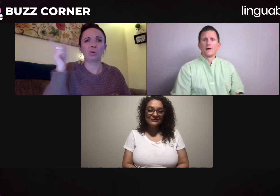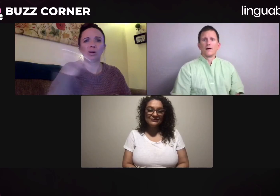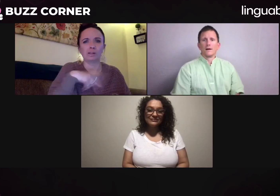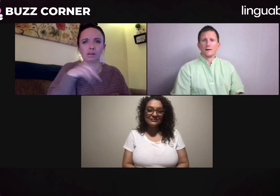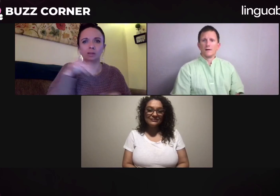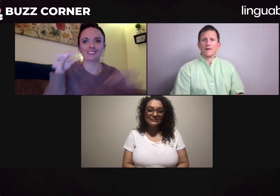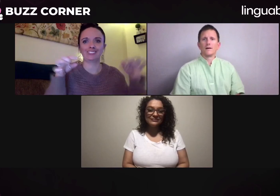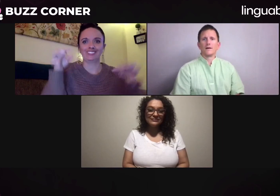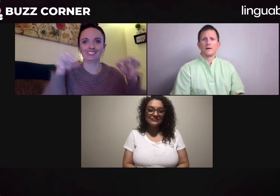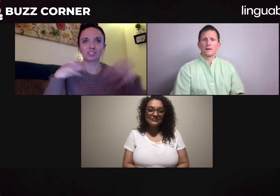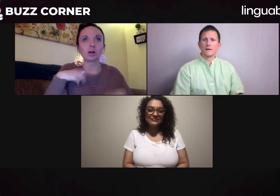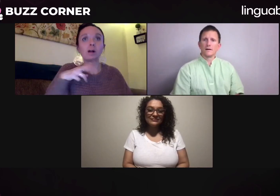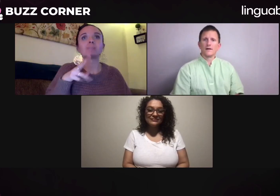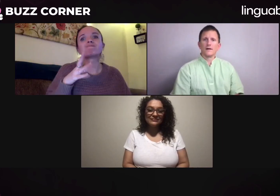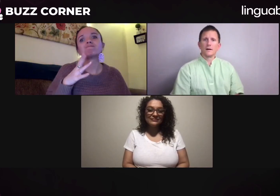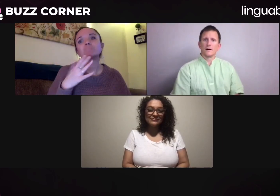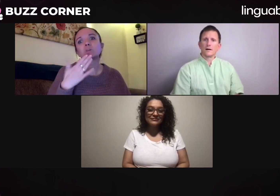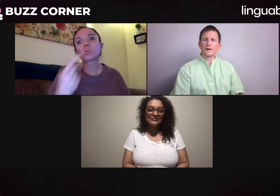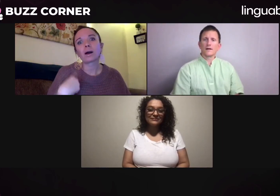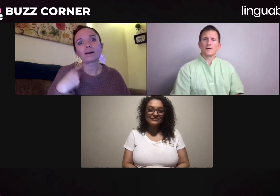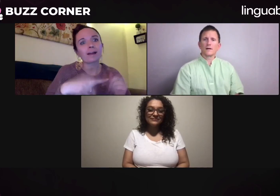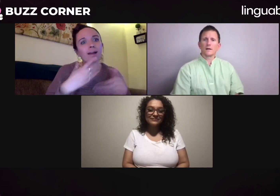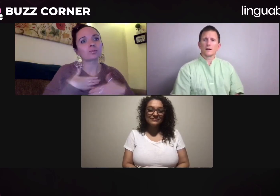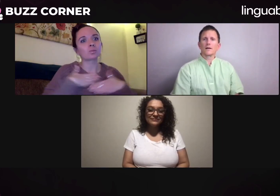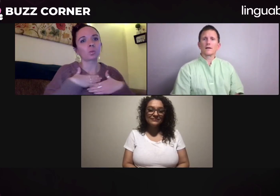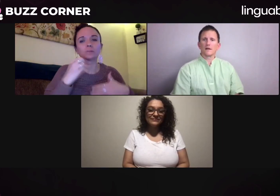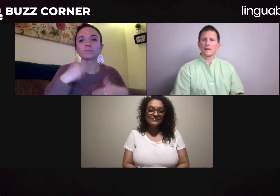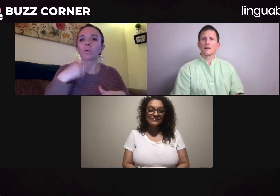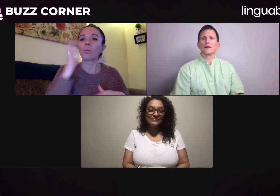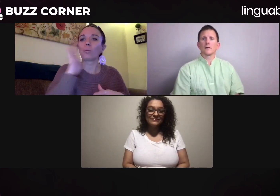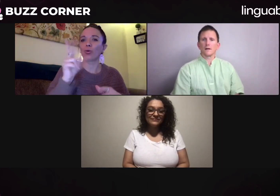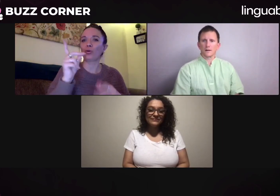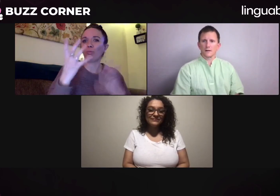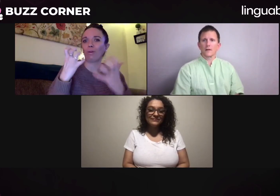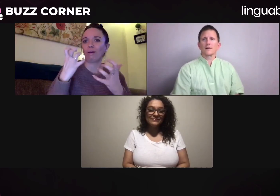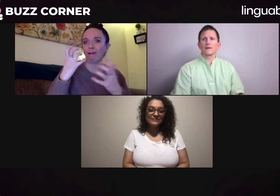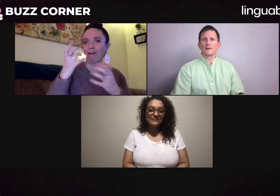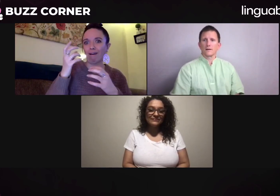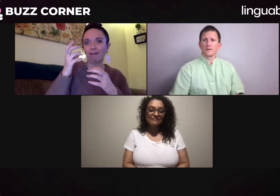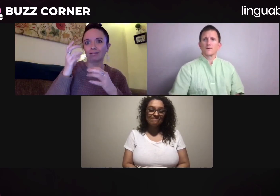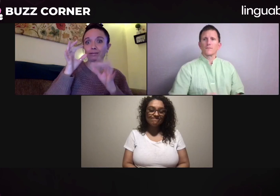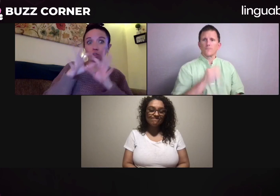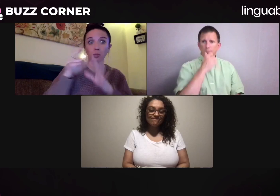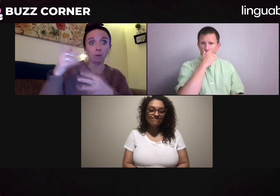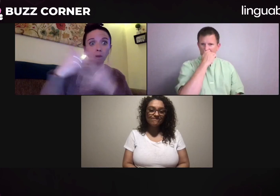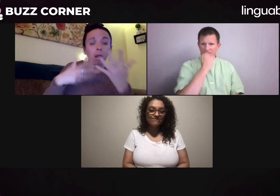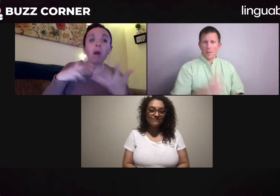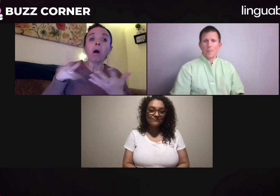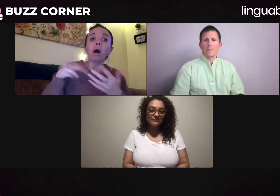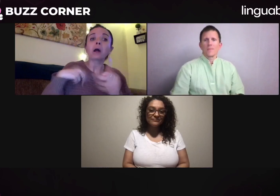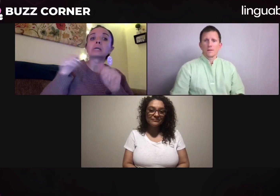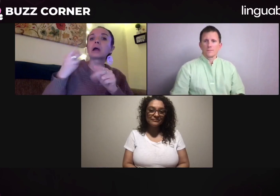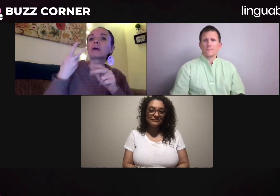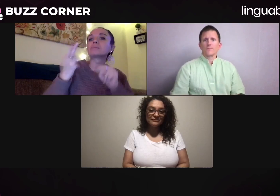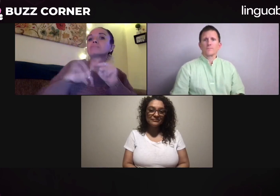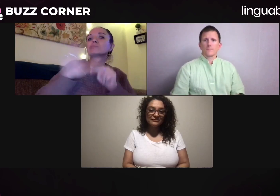and are they actually qualified and skilled to do that? We like to see what interpreters